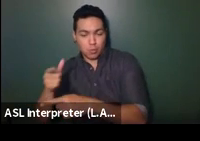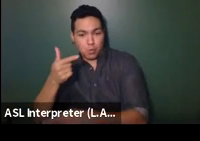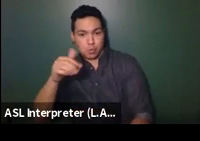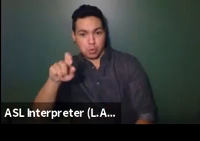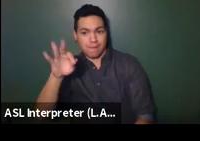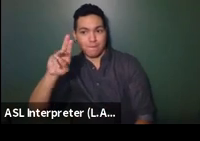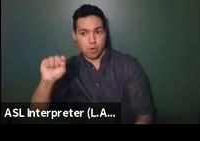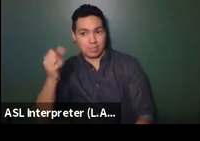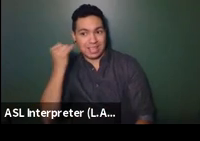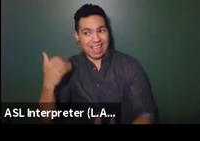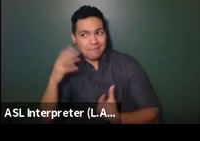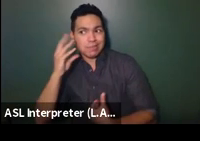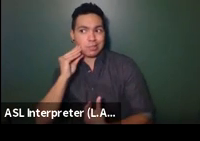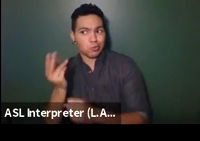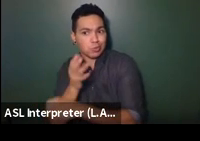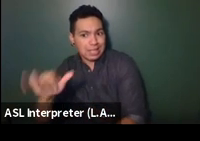ESD 189 - Amy Colburn: Yeah, that's a good question. So ESD 189 - Amy Colburn: If you have